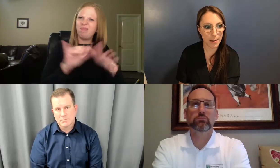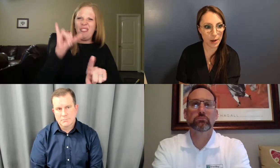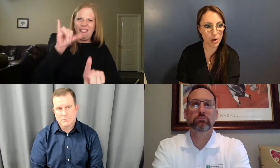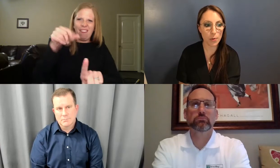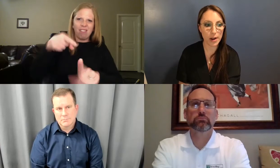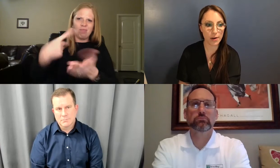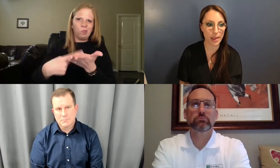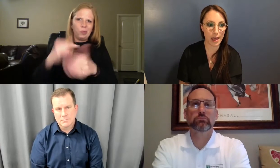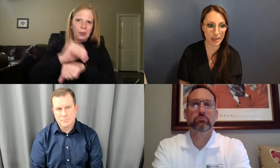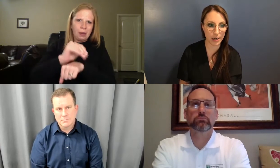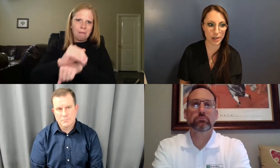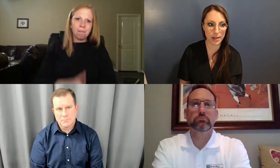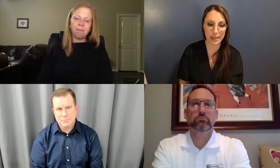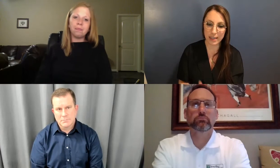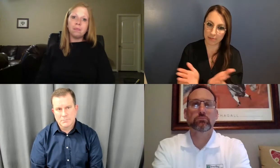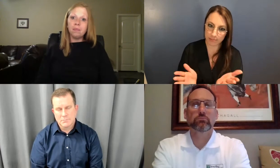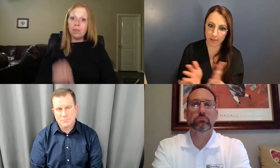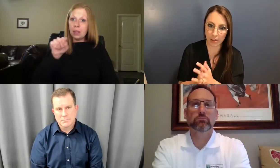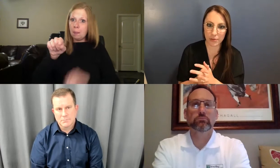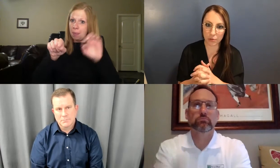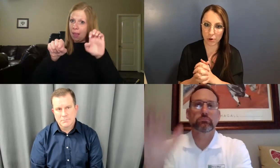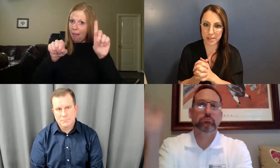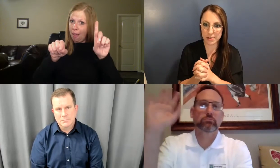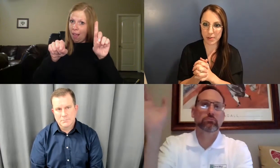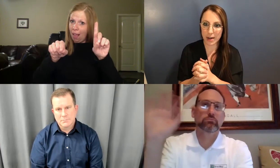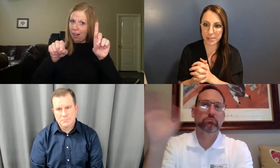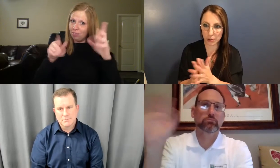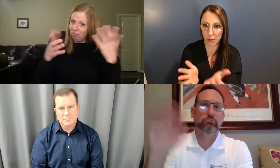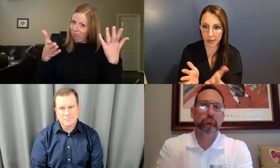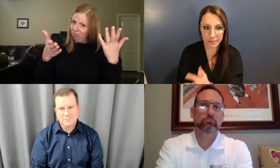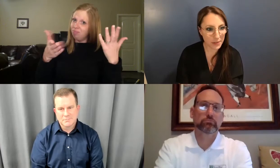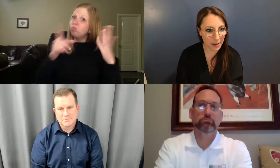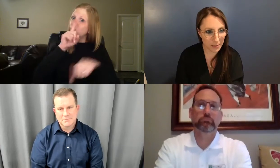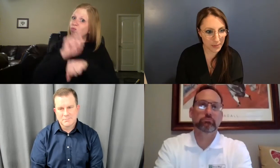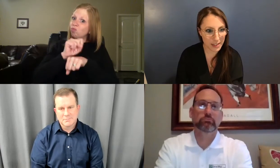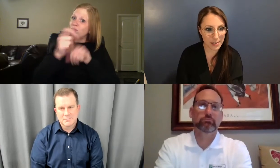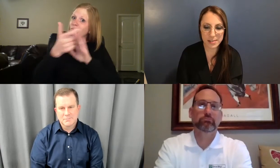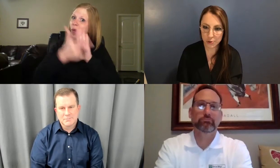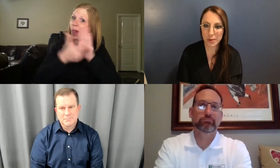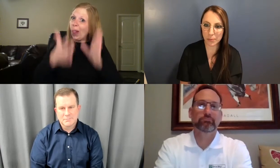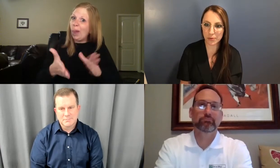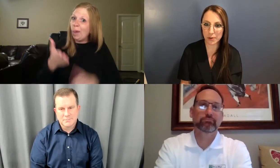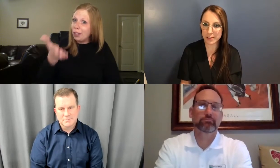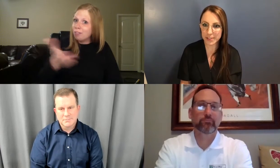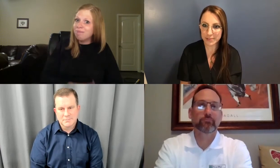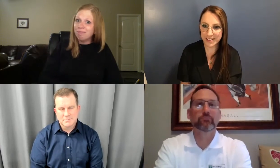And I wanna point out the Ed here, elephant in the room is in fact a lawyer. He does sue people for living.